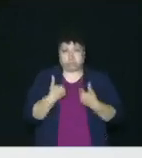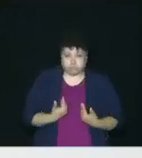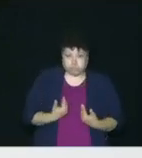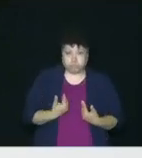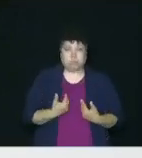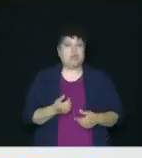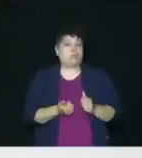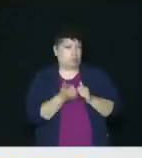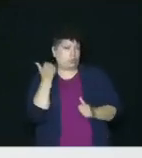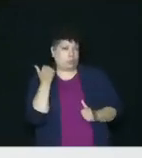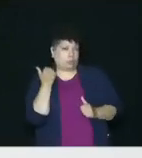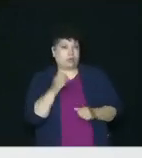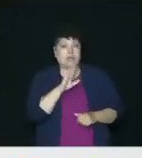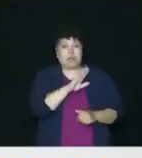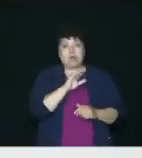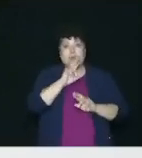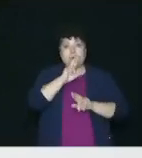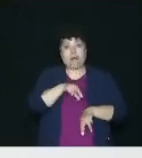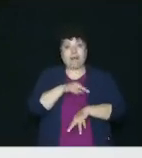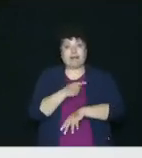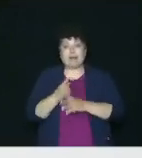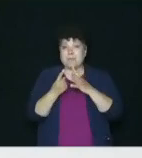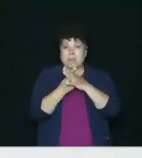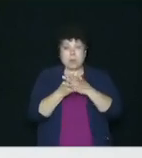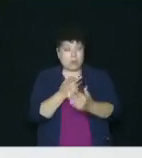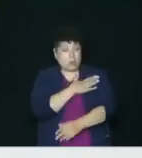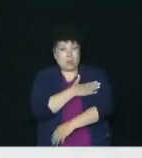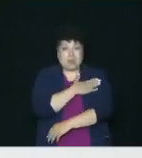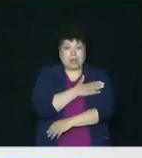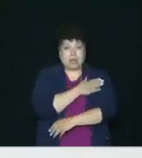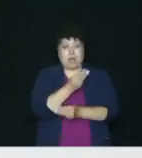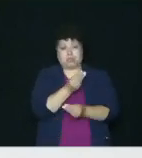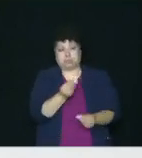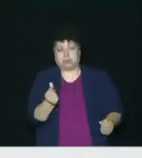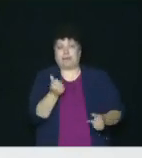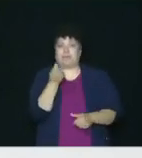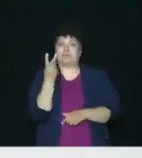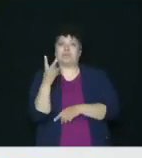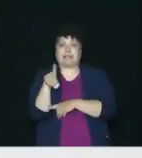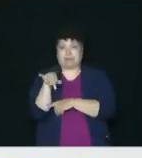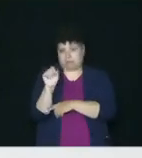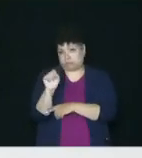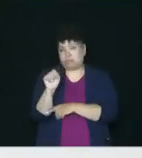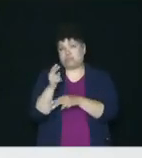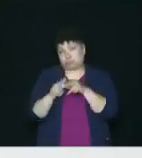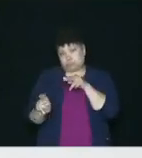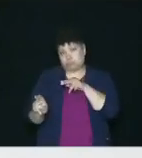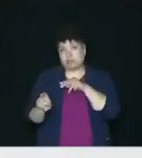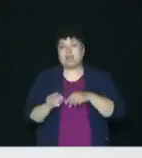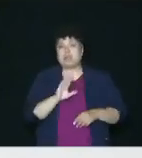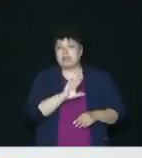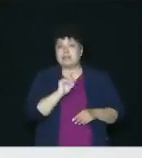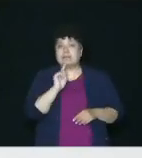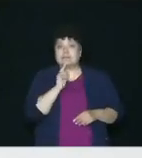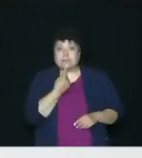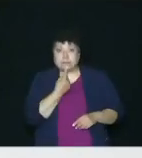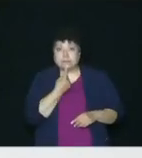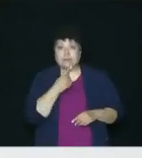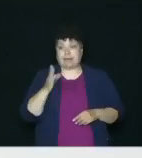INJECTION SITE, AND FATIGUE.